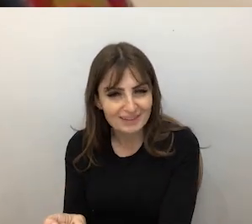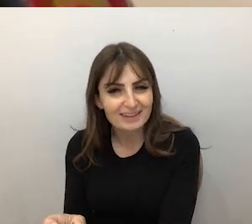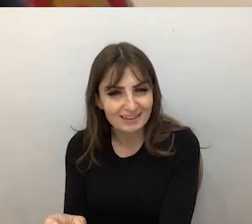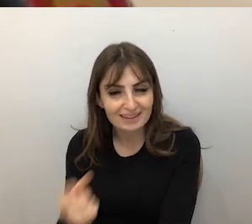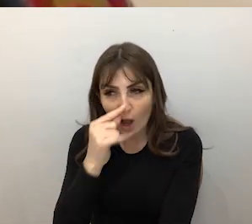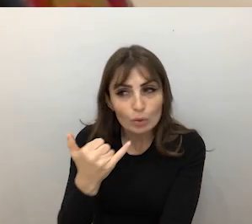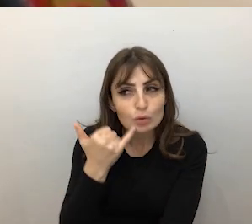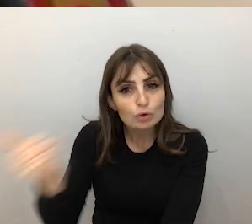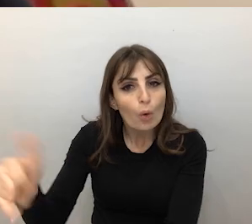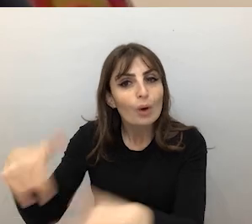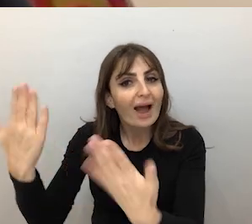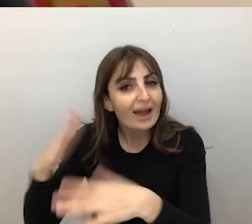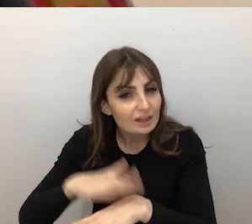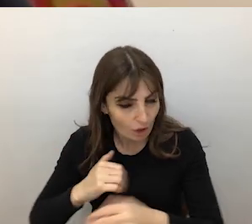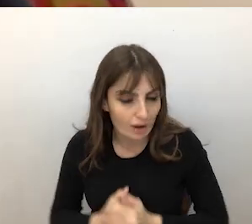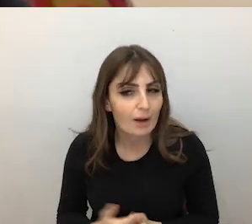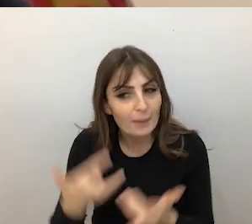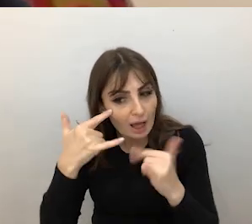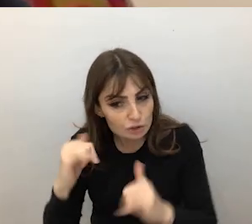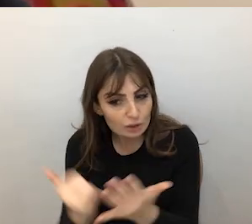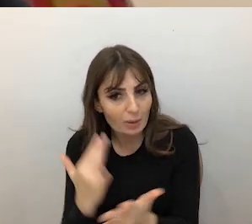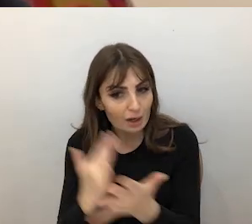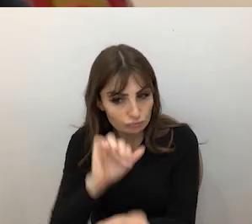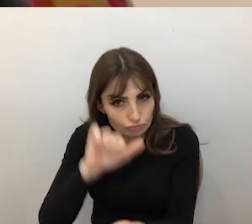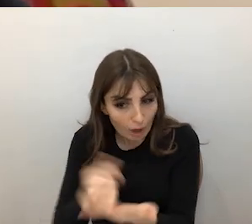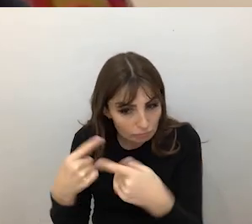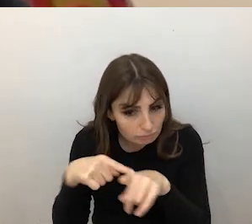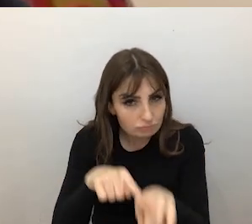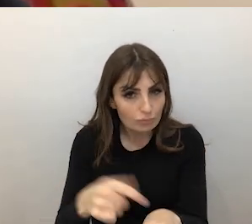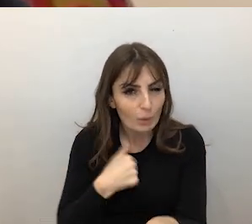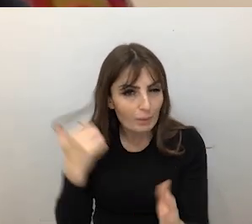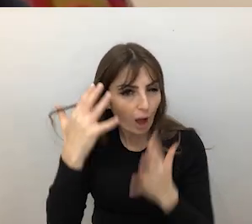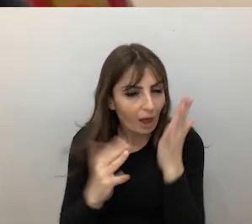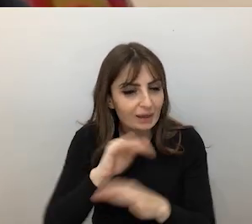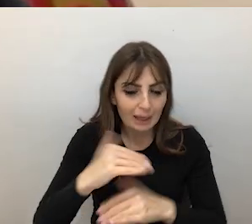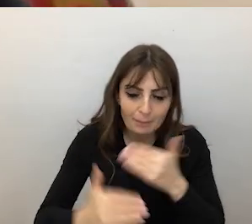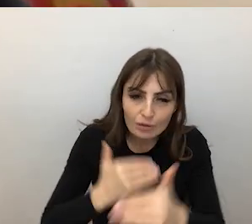her at any time and check that I was on the right track with my thinking about the process and guidelines.